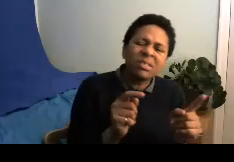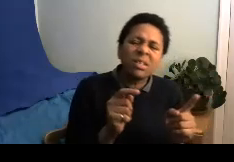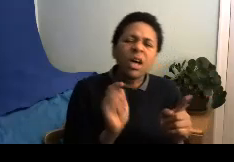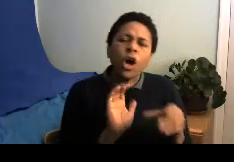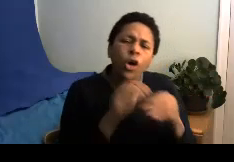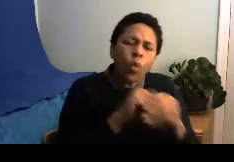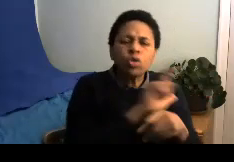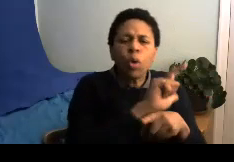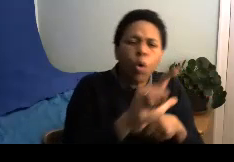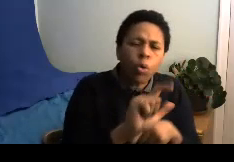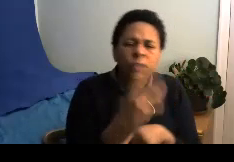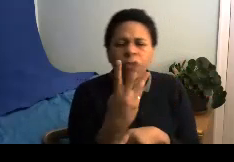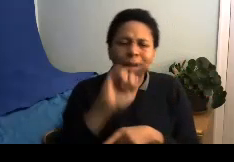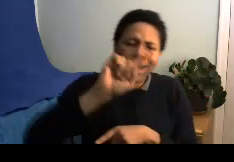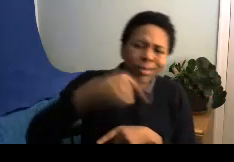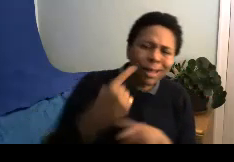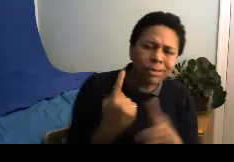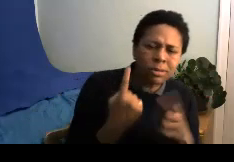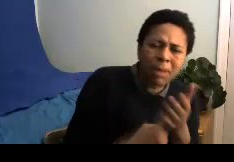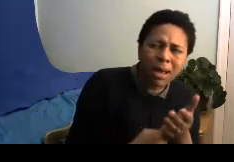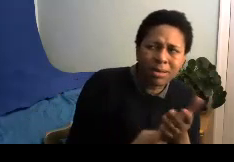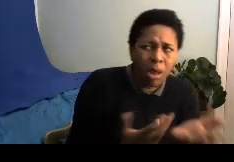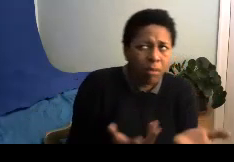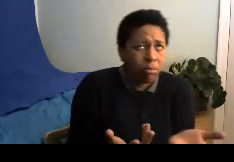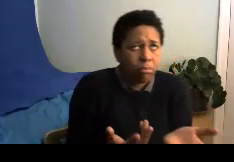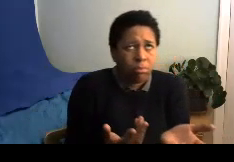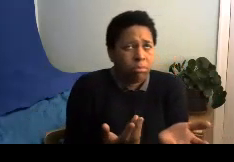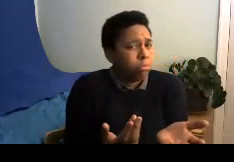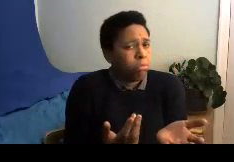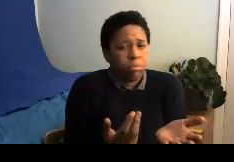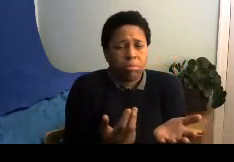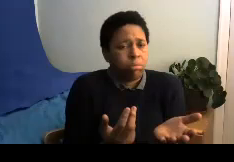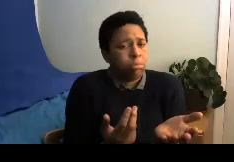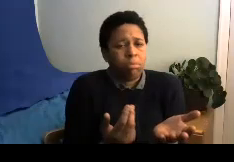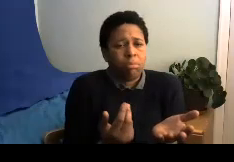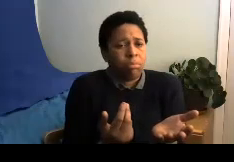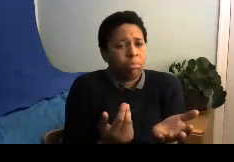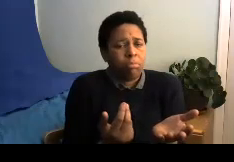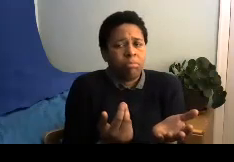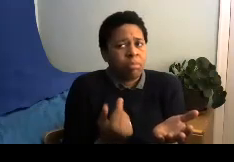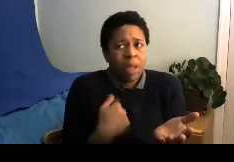you might be speaking to people, like, you know, that have that money, or they can ask their parents for that money, but I